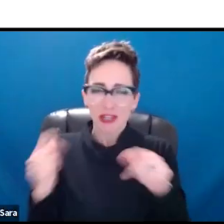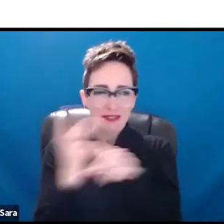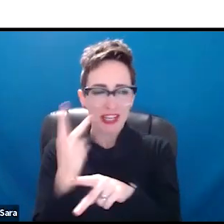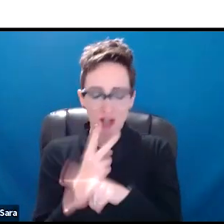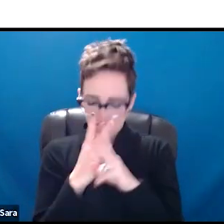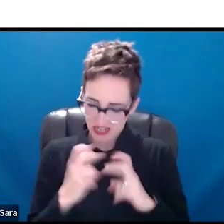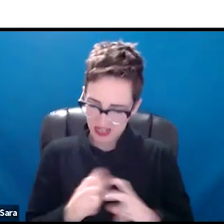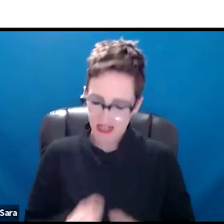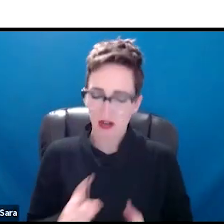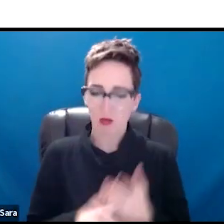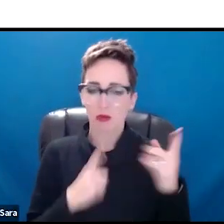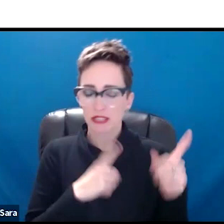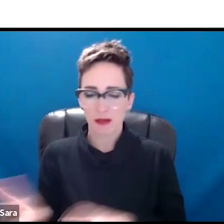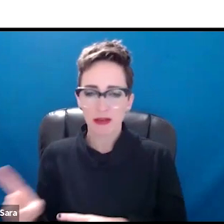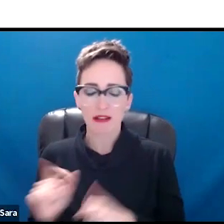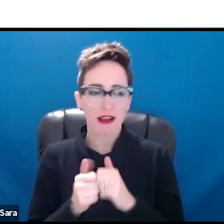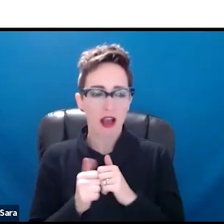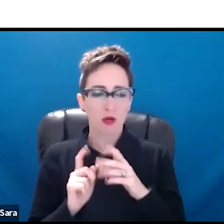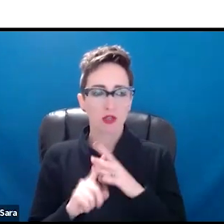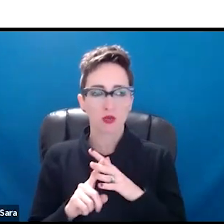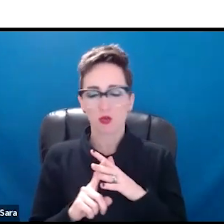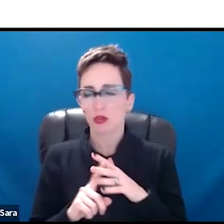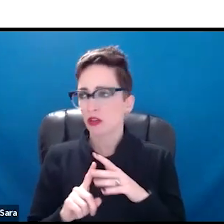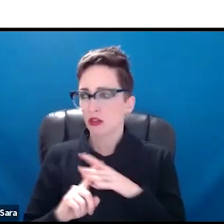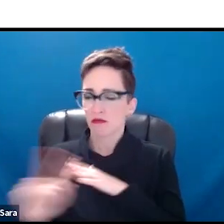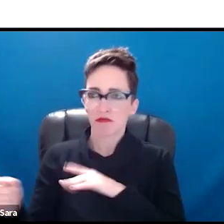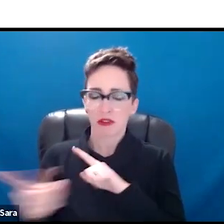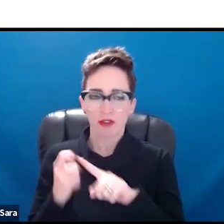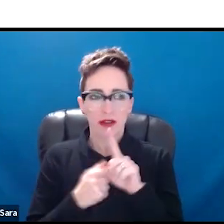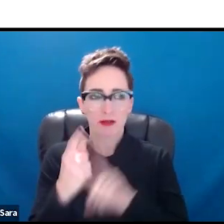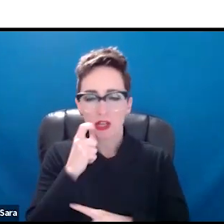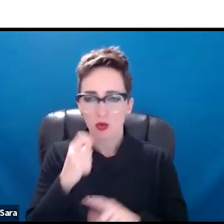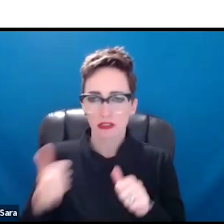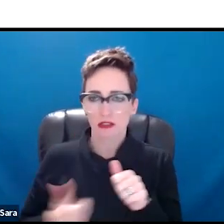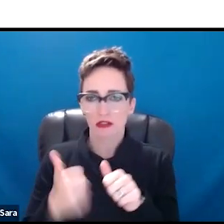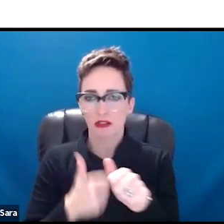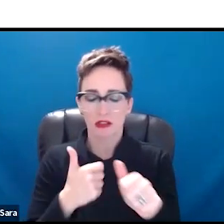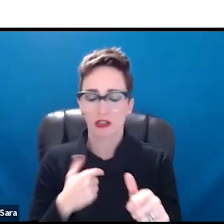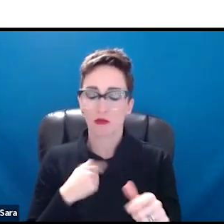and how to get away from everyone that was after me. It was a mess.